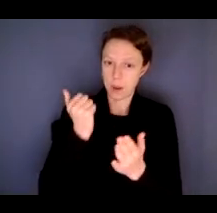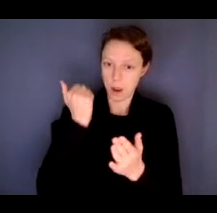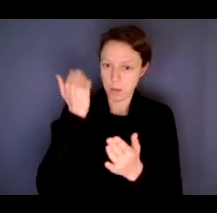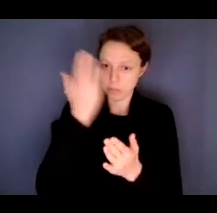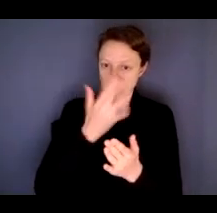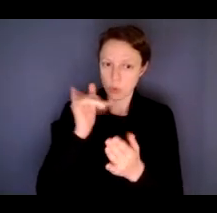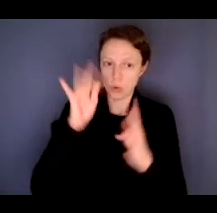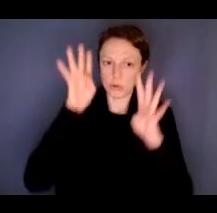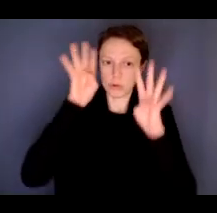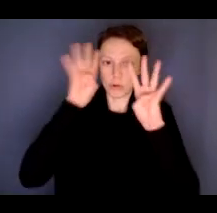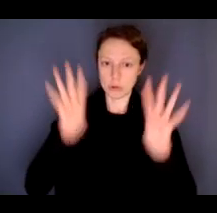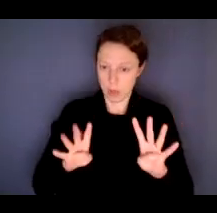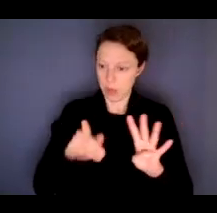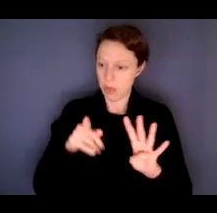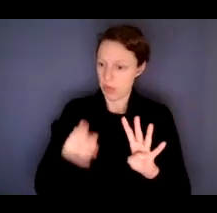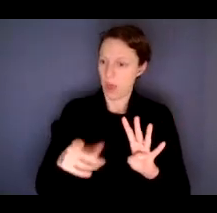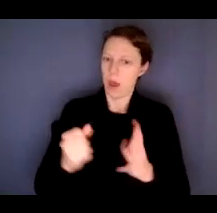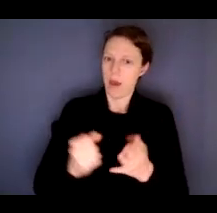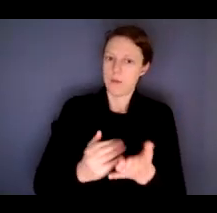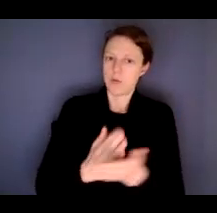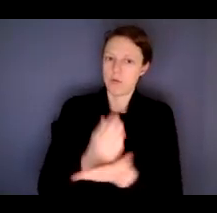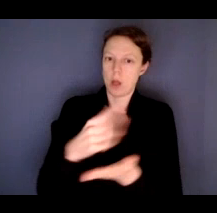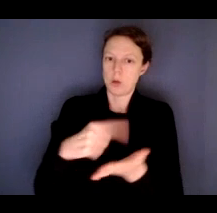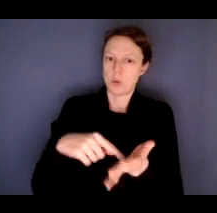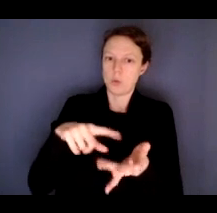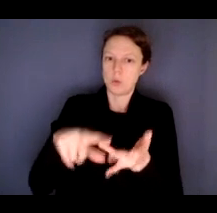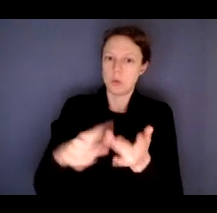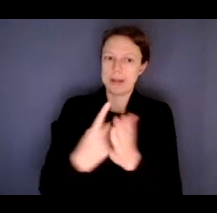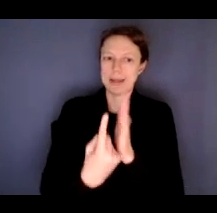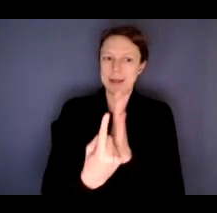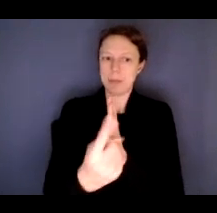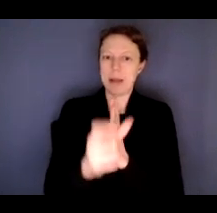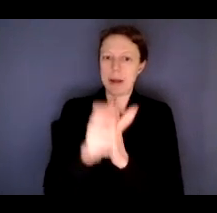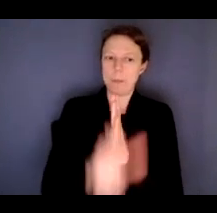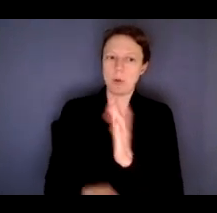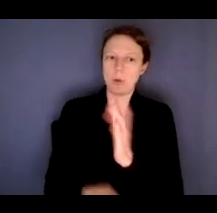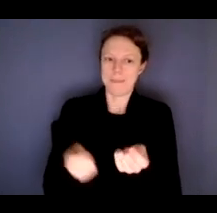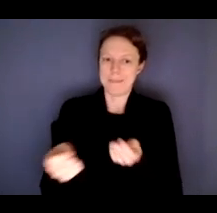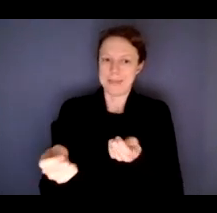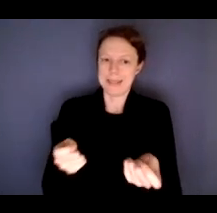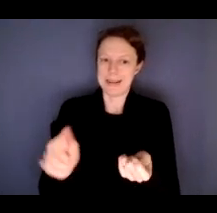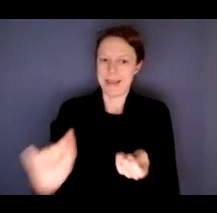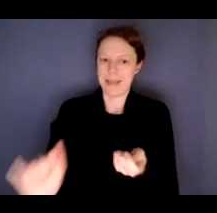they are entitled to have an independent person facilitate their participation in a family led